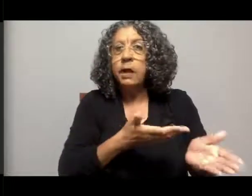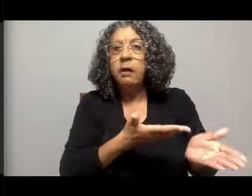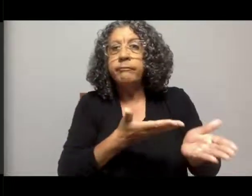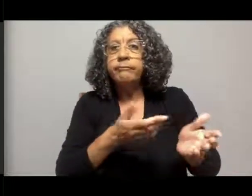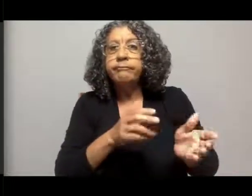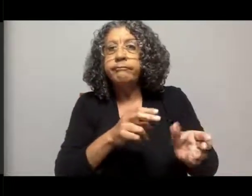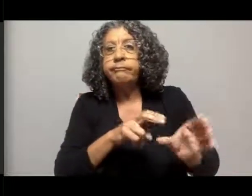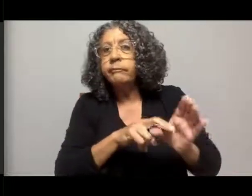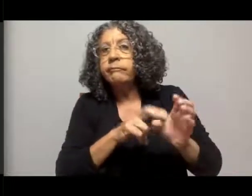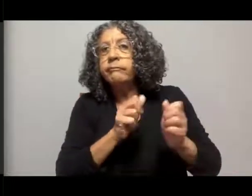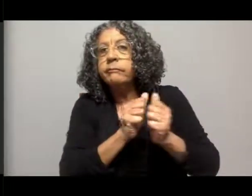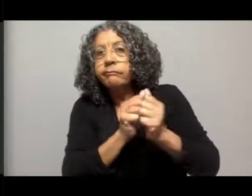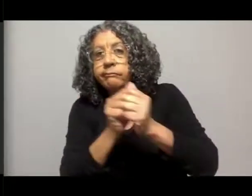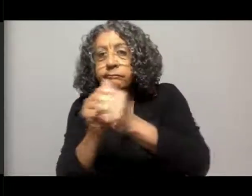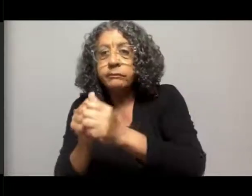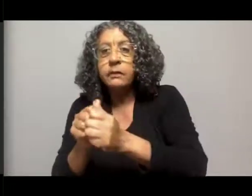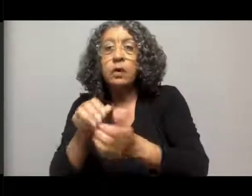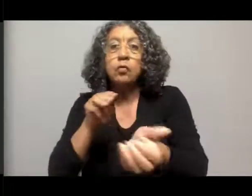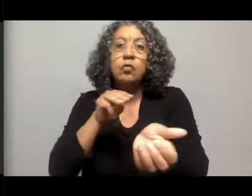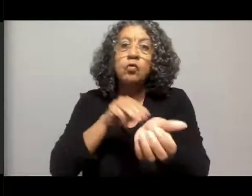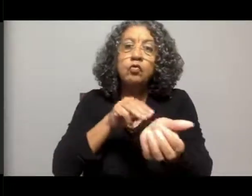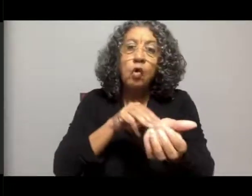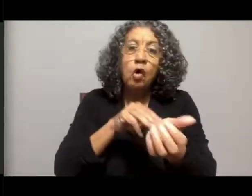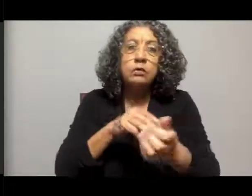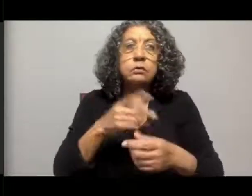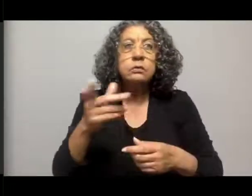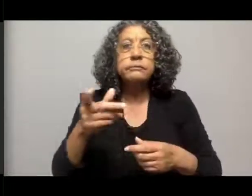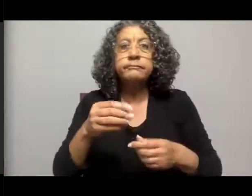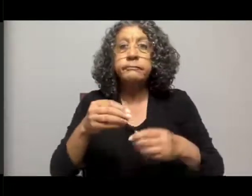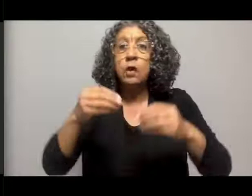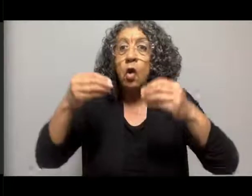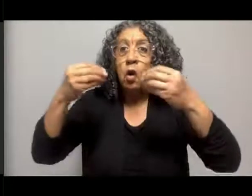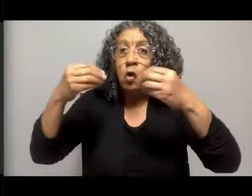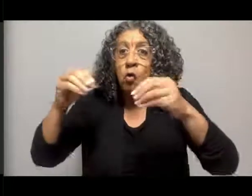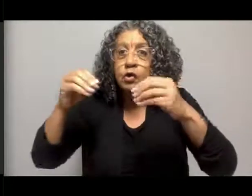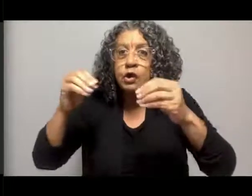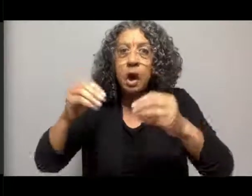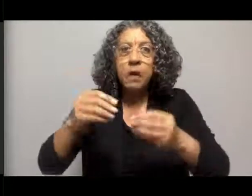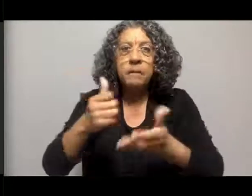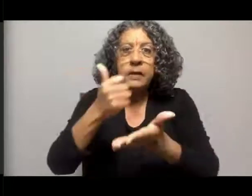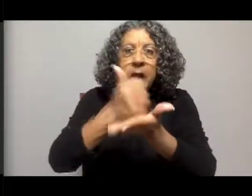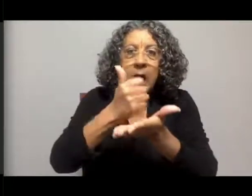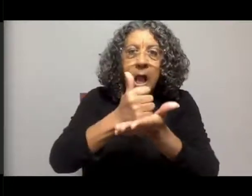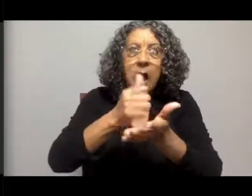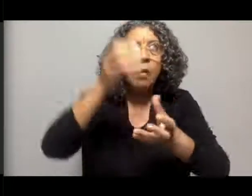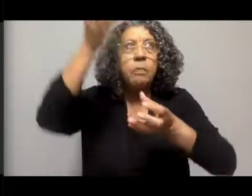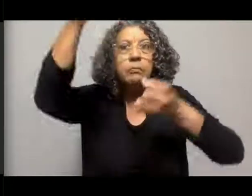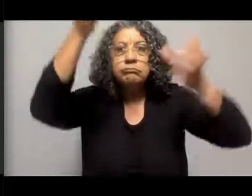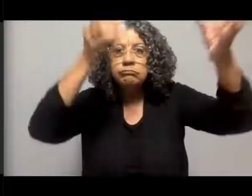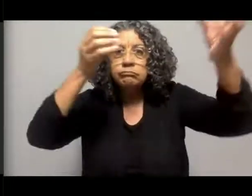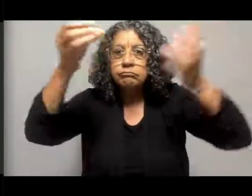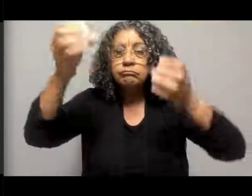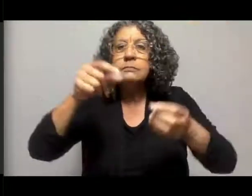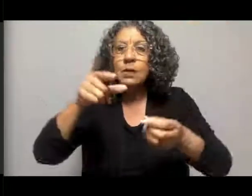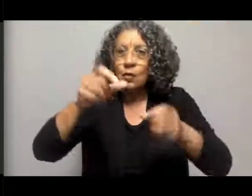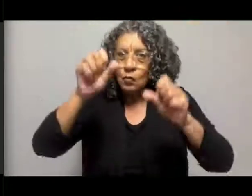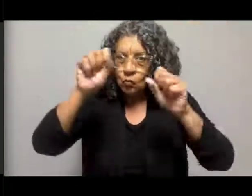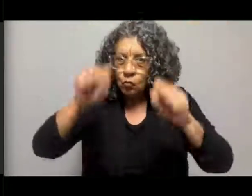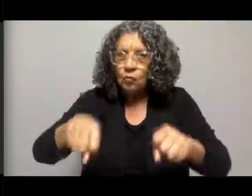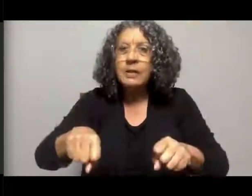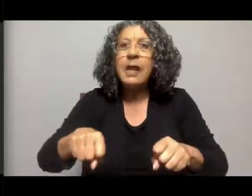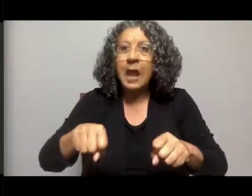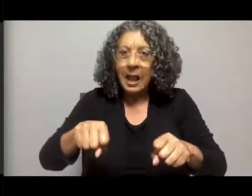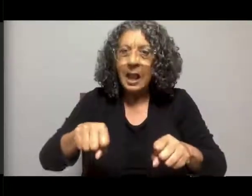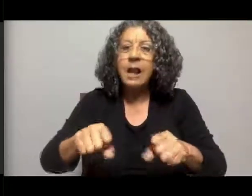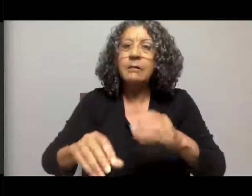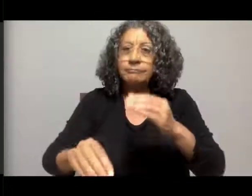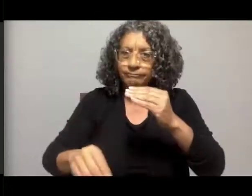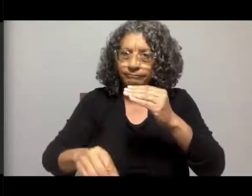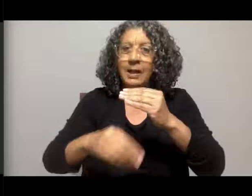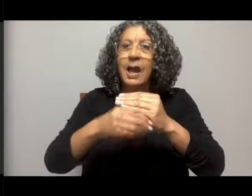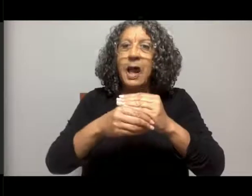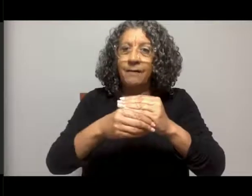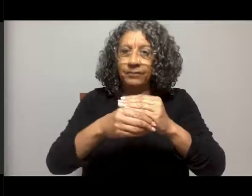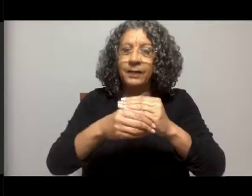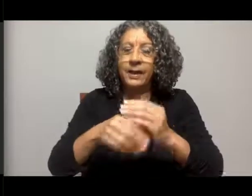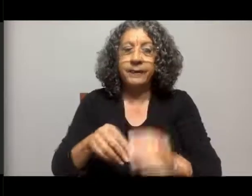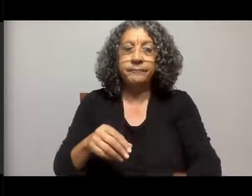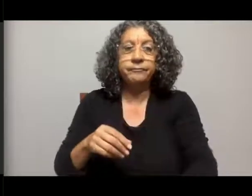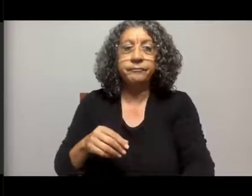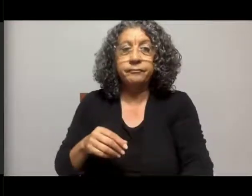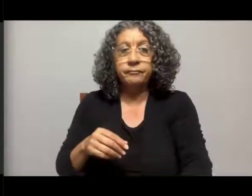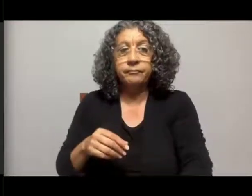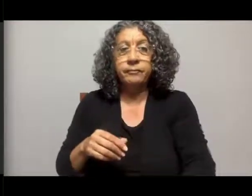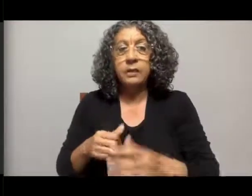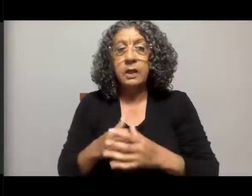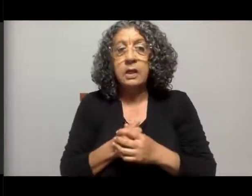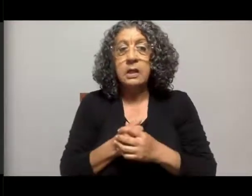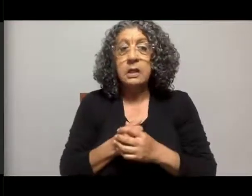for example, you bring them to the doctor or you go shopping for them you could add that.